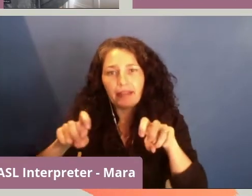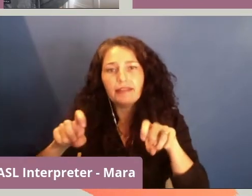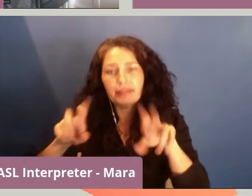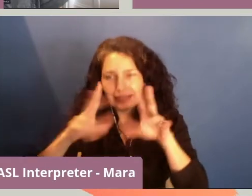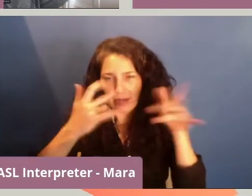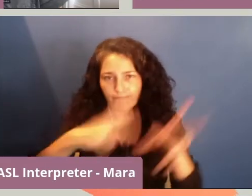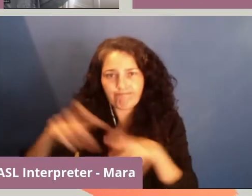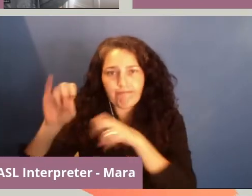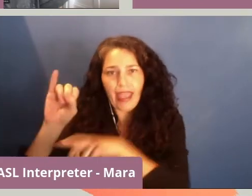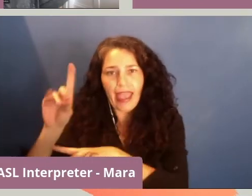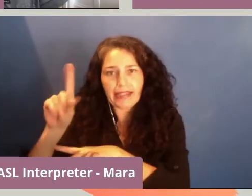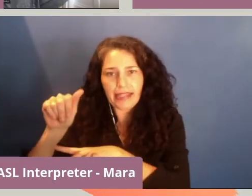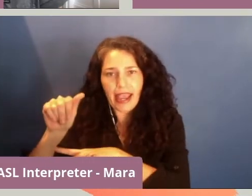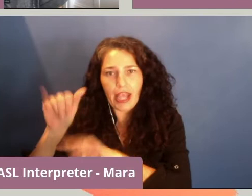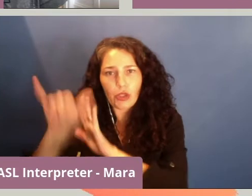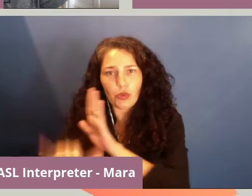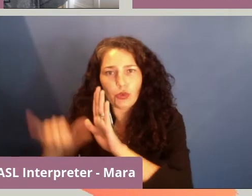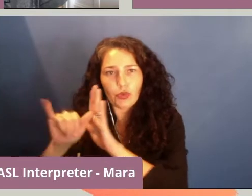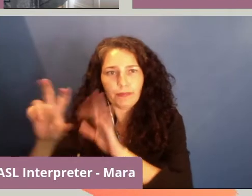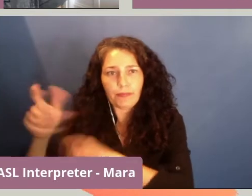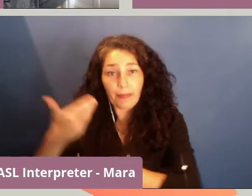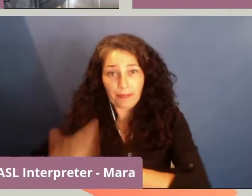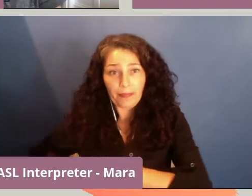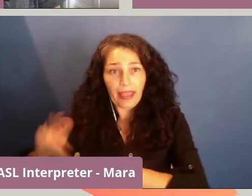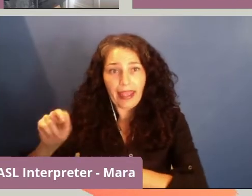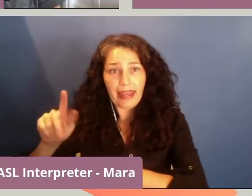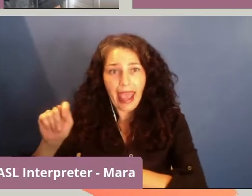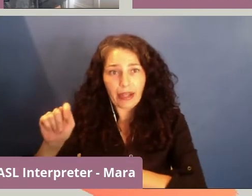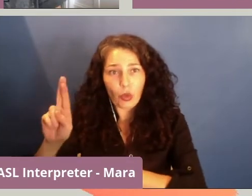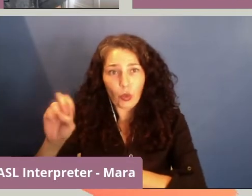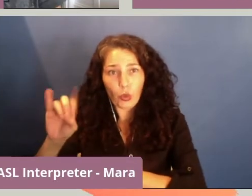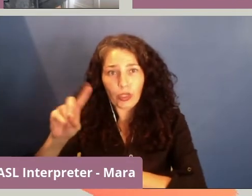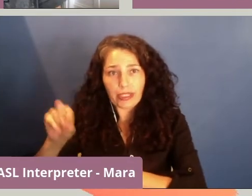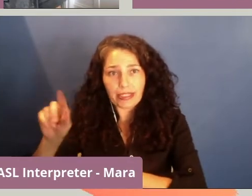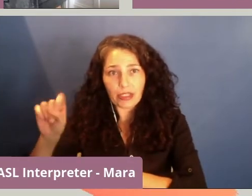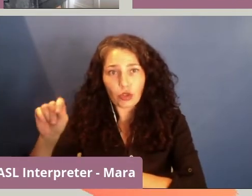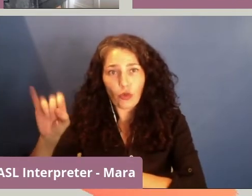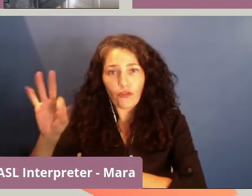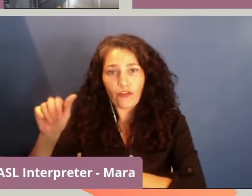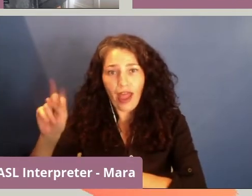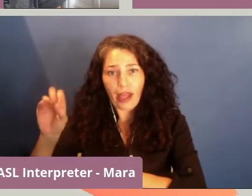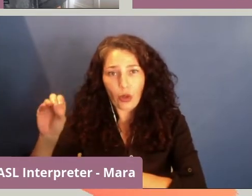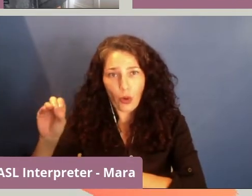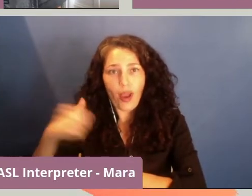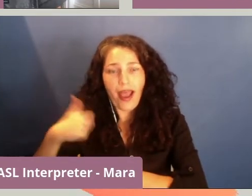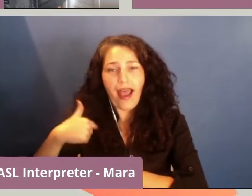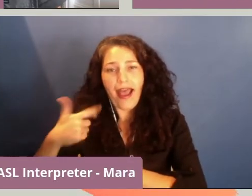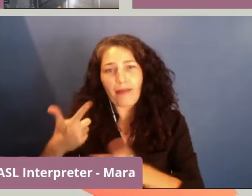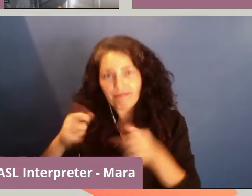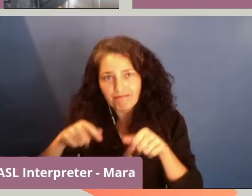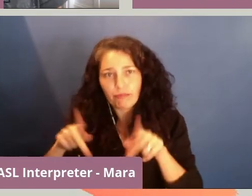My name is Nat Ruiz Tofano, and I had the privilege of being a programmer for this year's Getting Real.